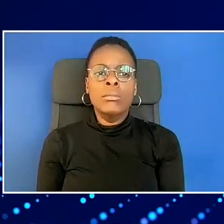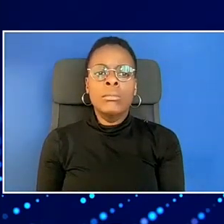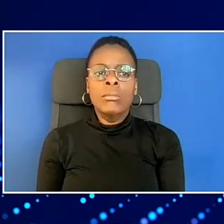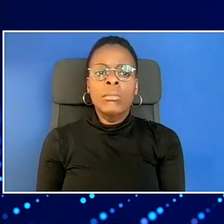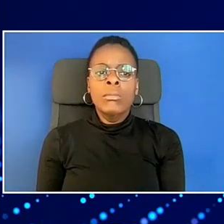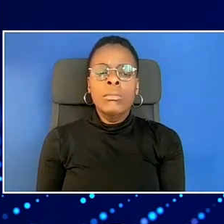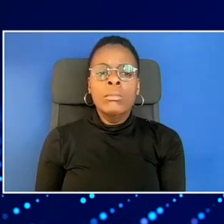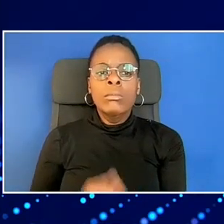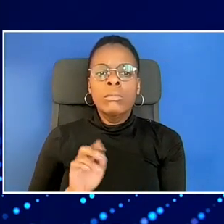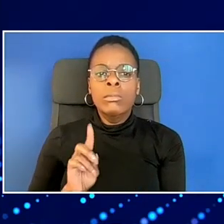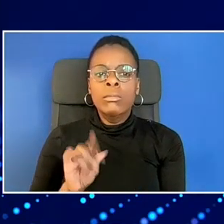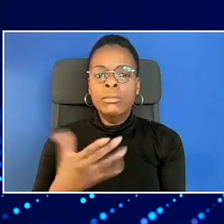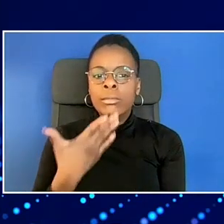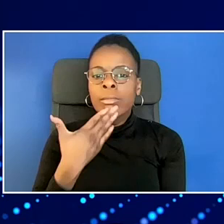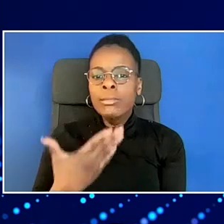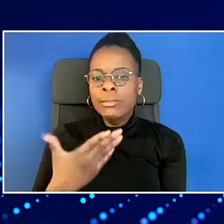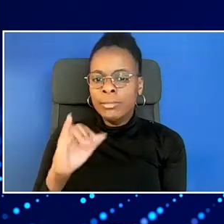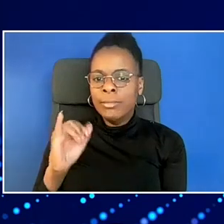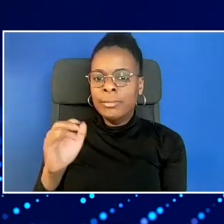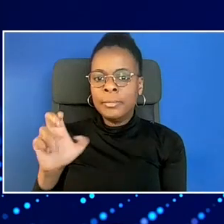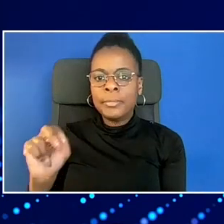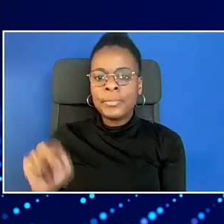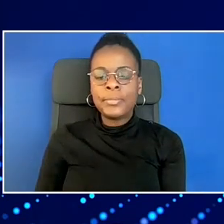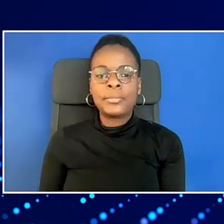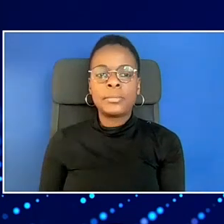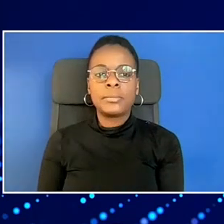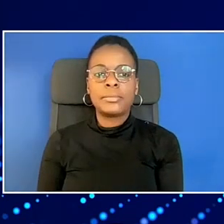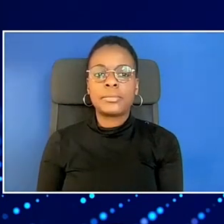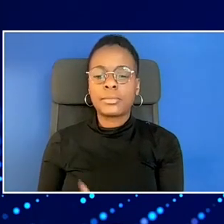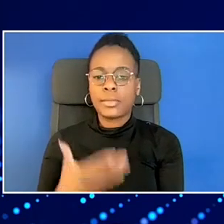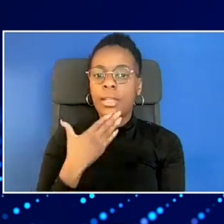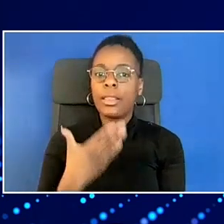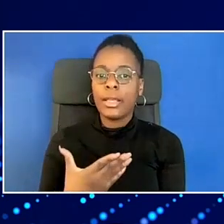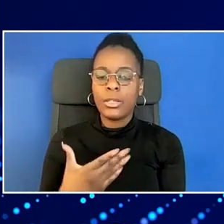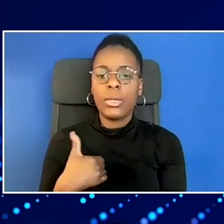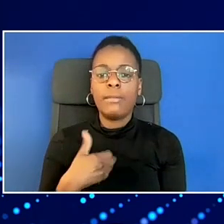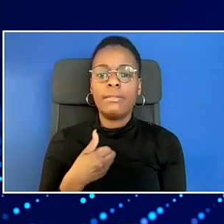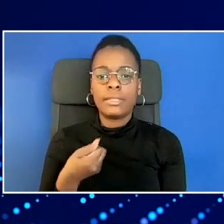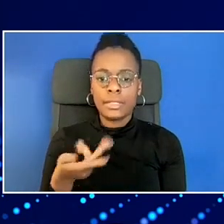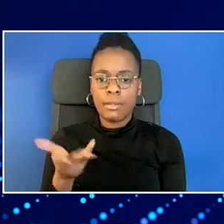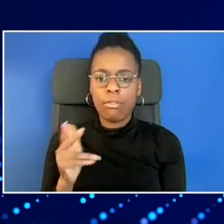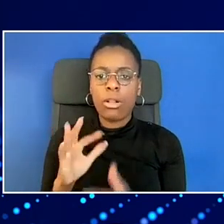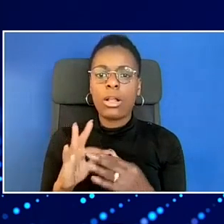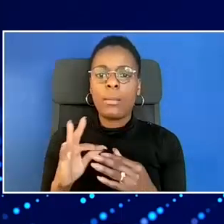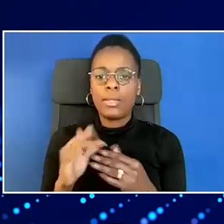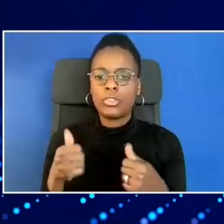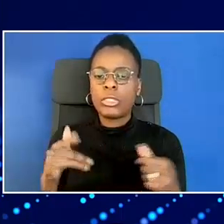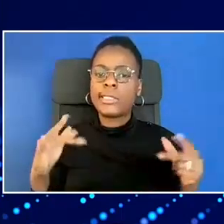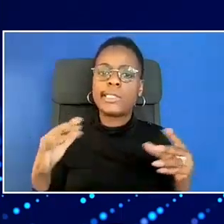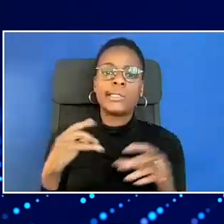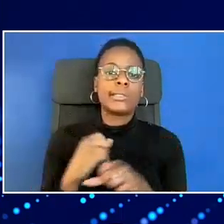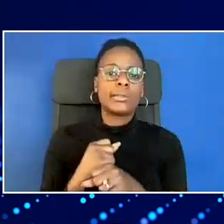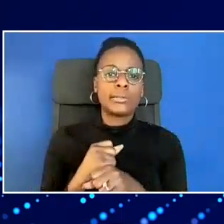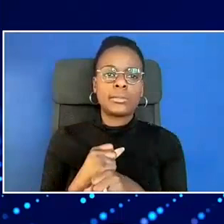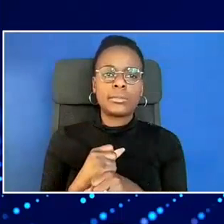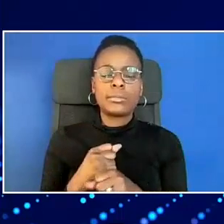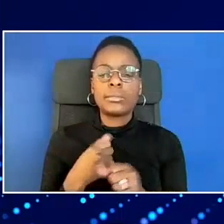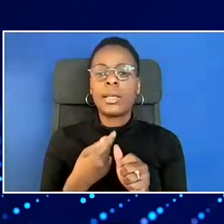Thank you, John. Jillian. Thanks. I have several comments, so I'll try and get through them and hop back in line if I need to. The first is I want to